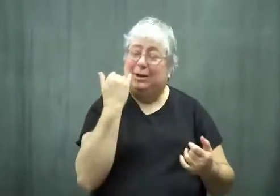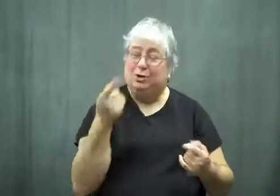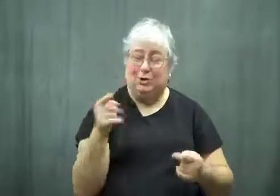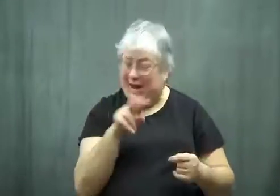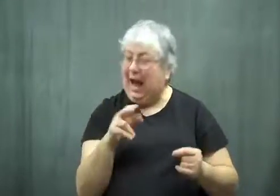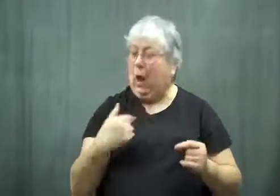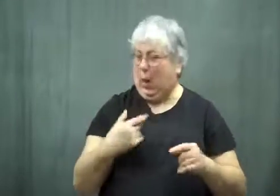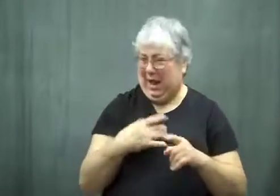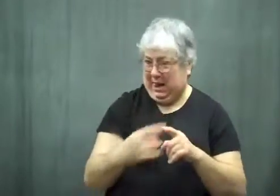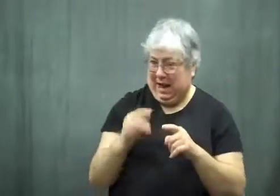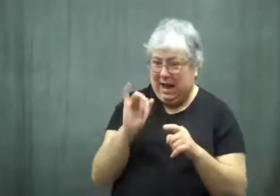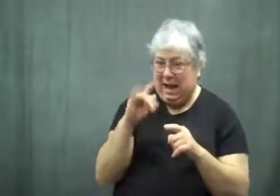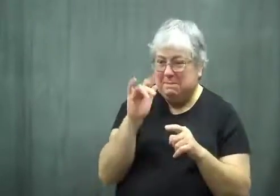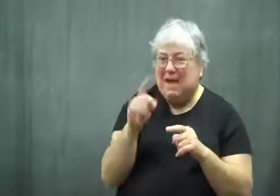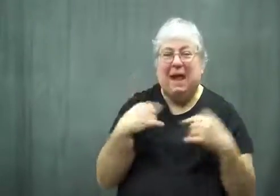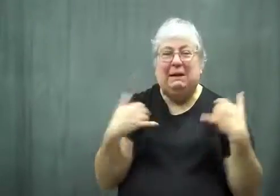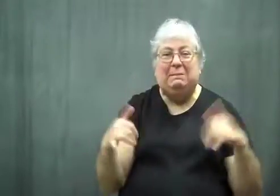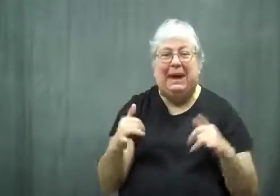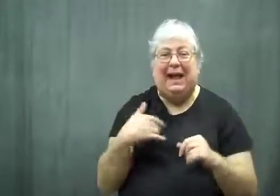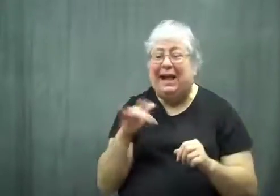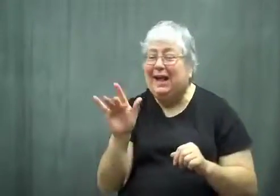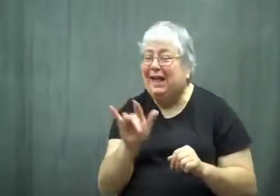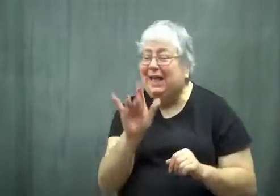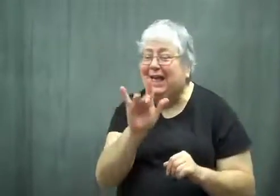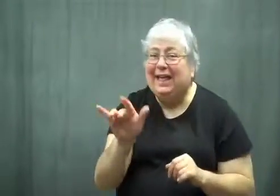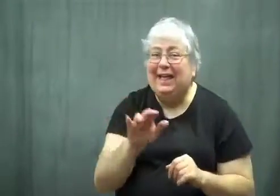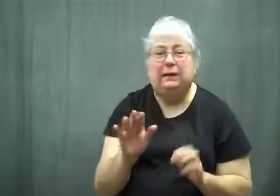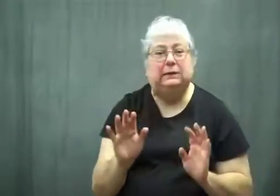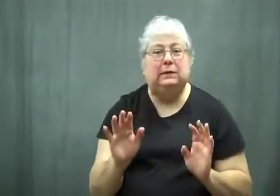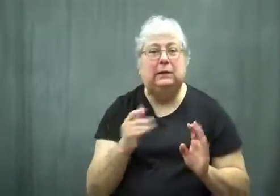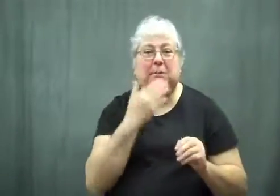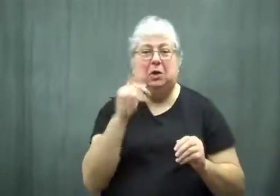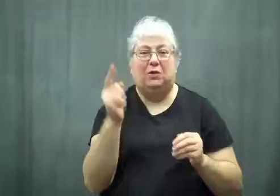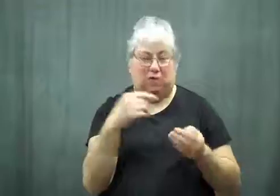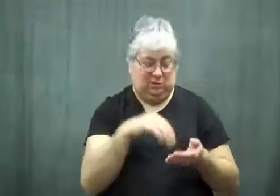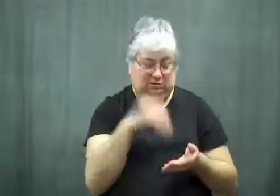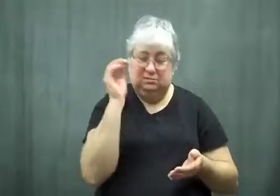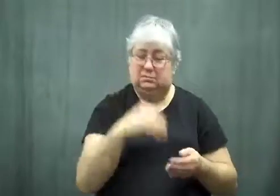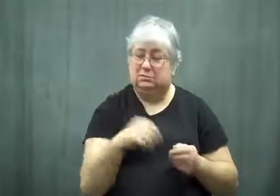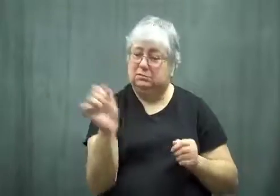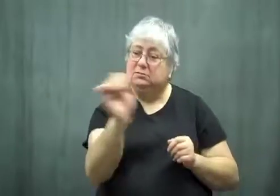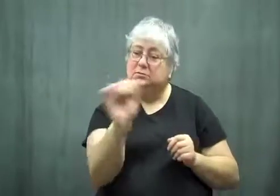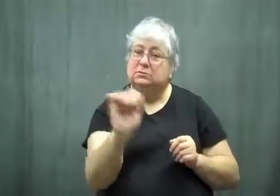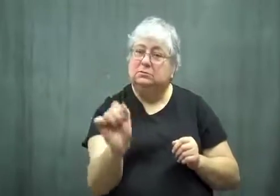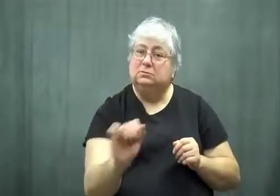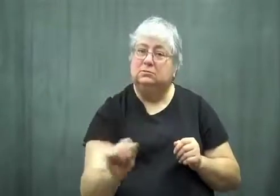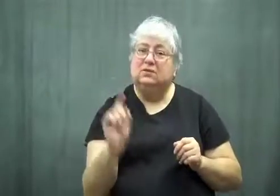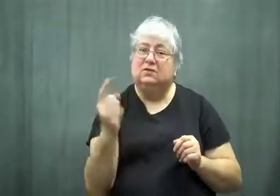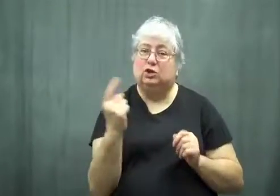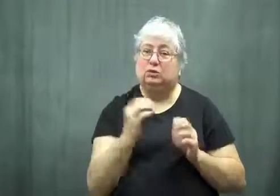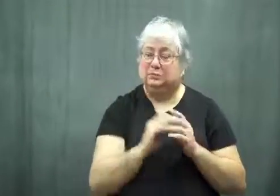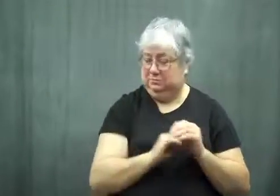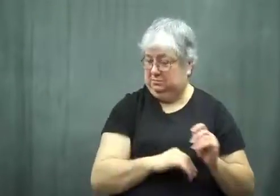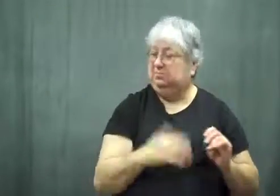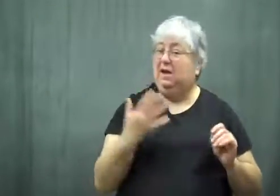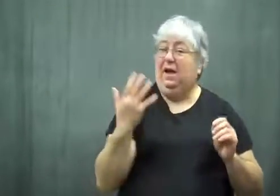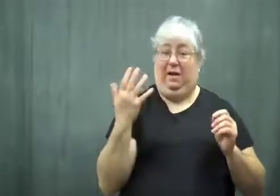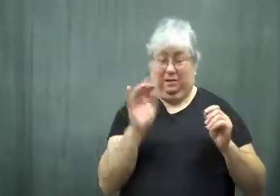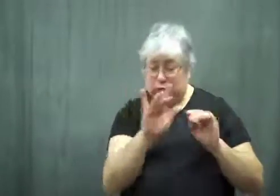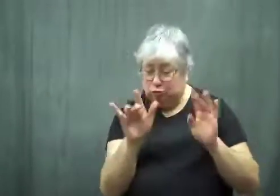So before you play with a display iPad, whip out a wipe and clean it off first.